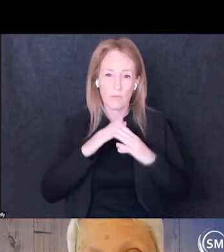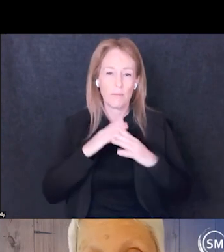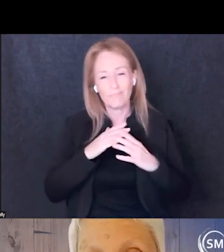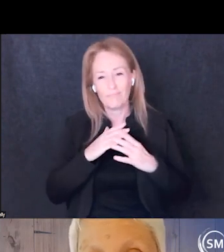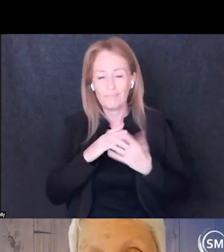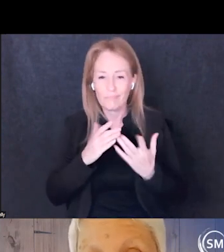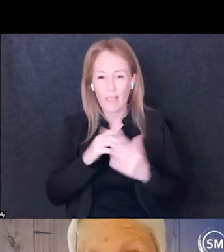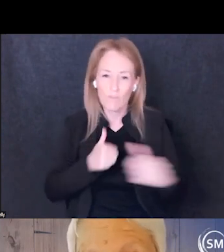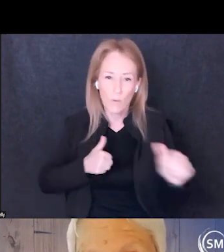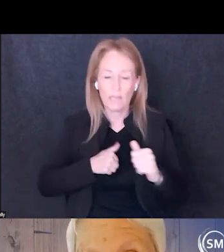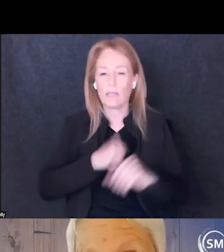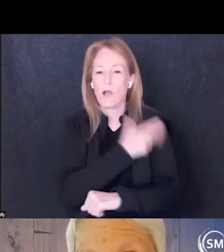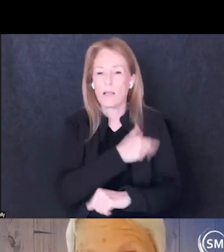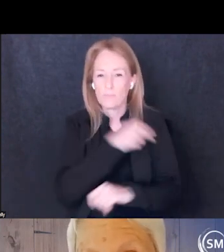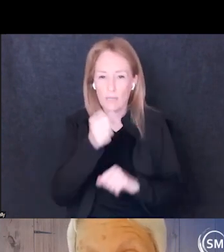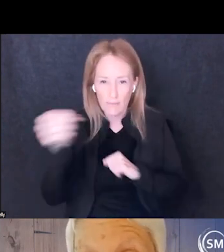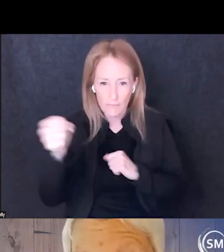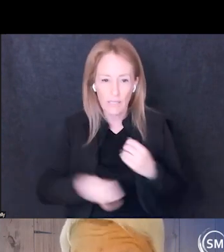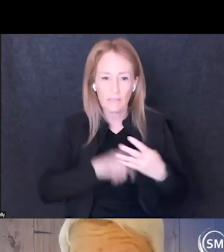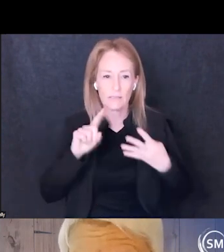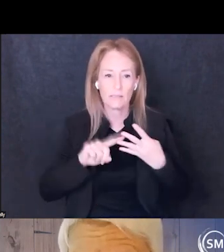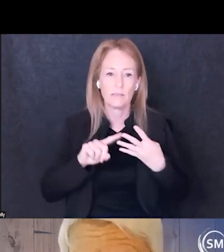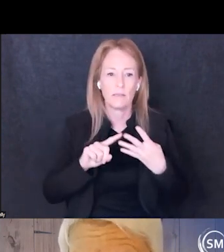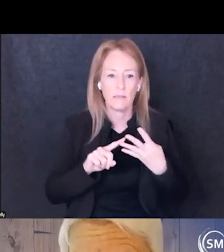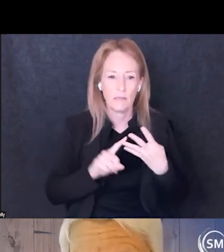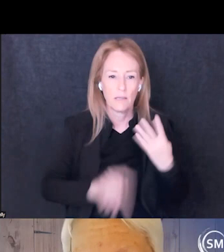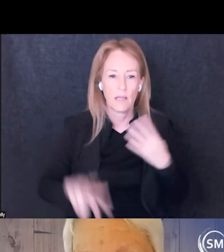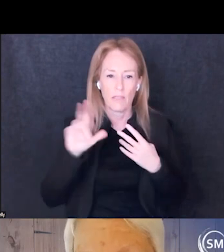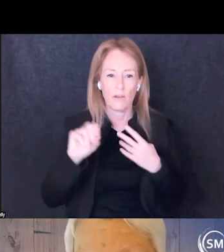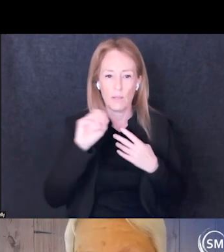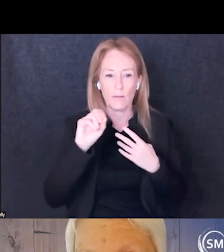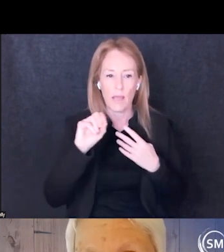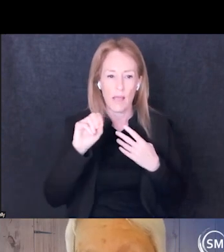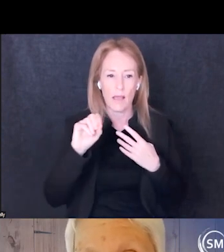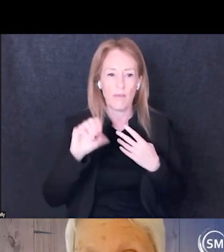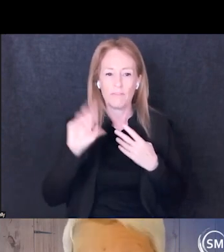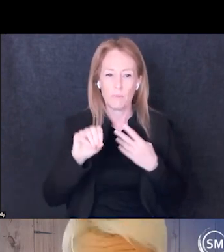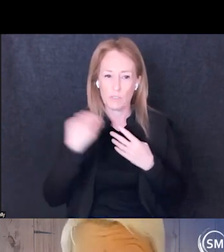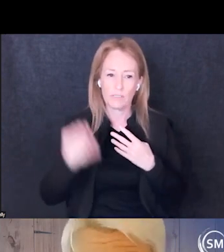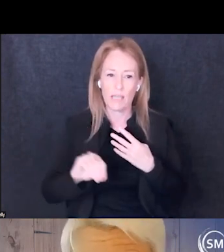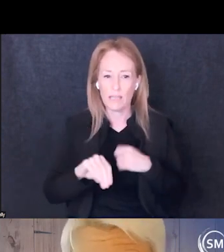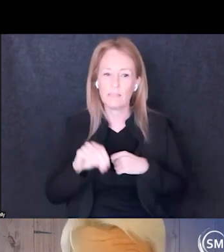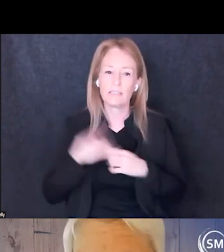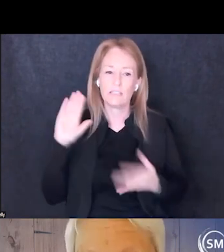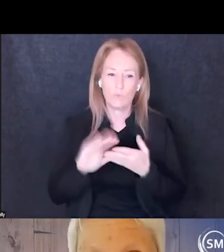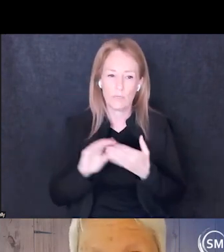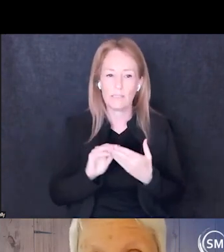50% DECREASE OF OVER DOSE DEATHS OR 1 BILLION IN MEDICARE